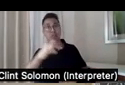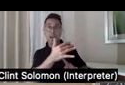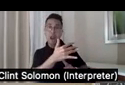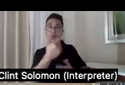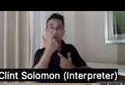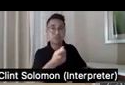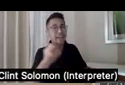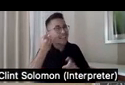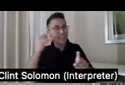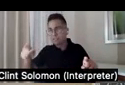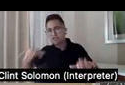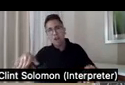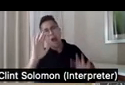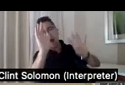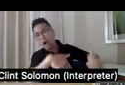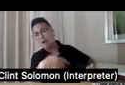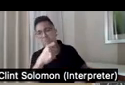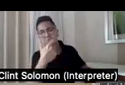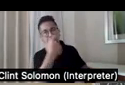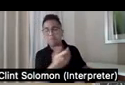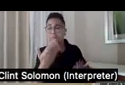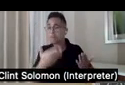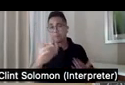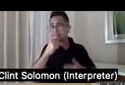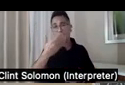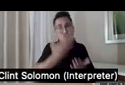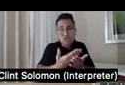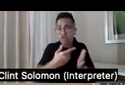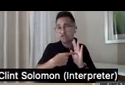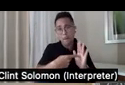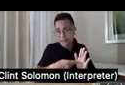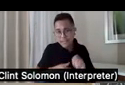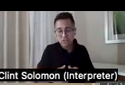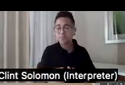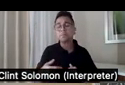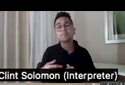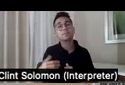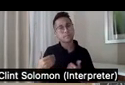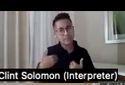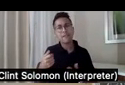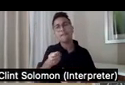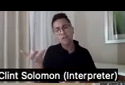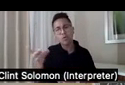that would not be a good representation so i have a couple of uh stories in my head about